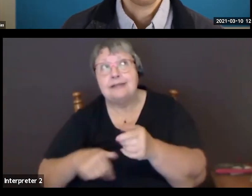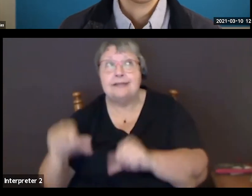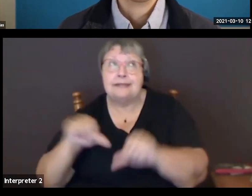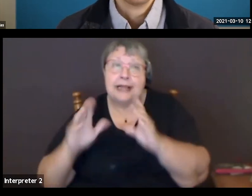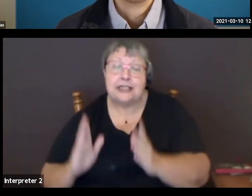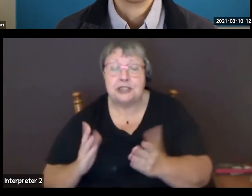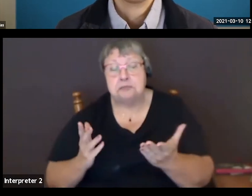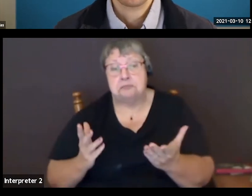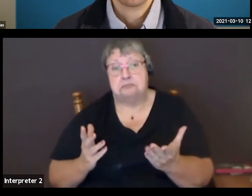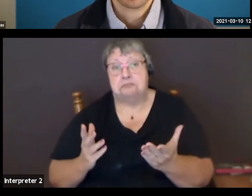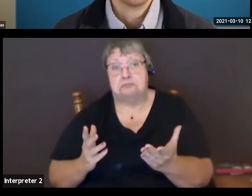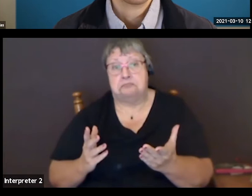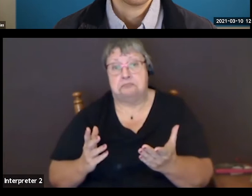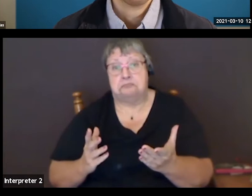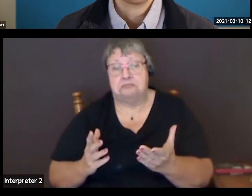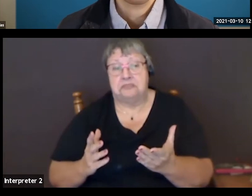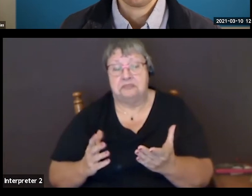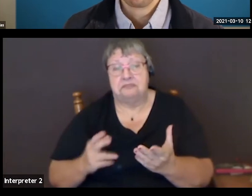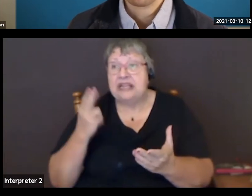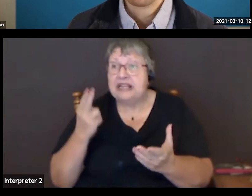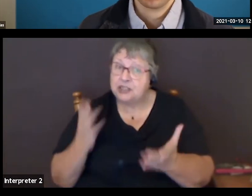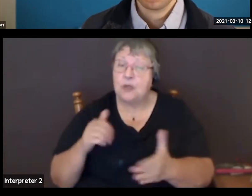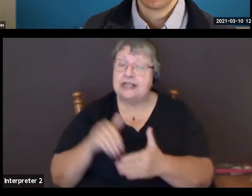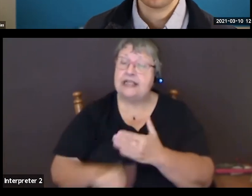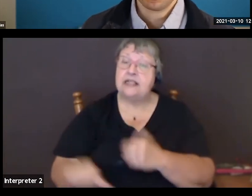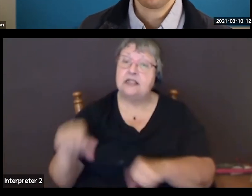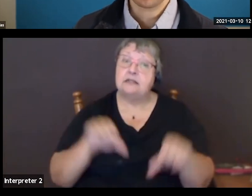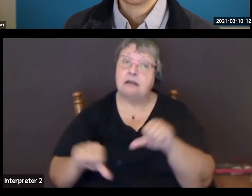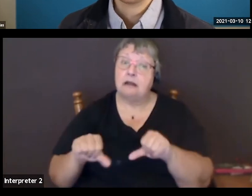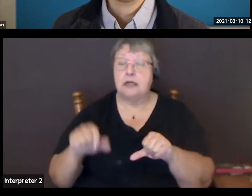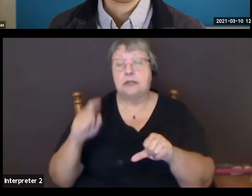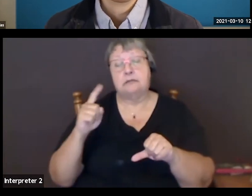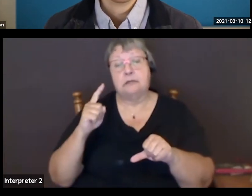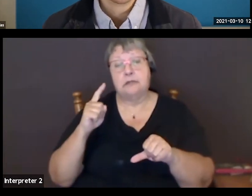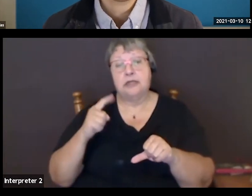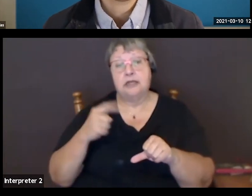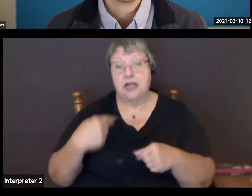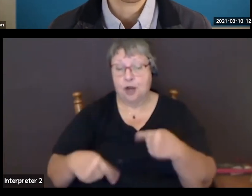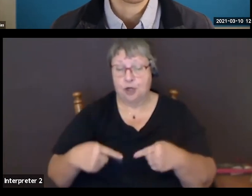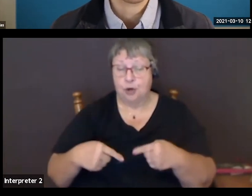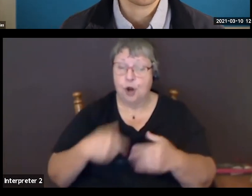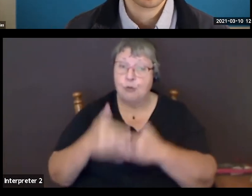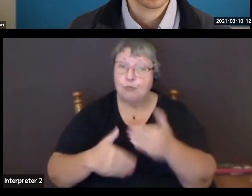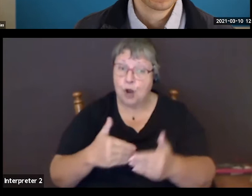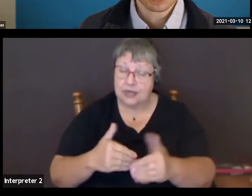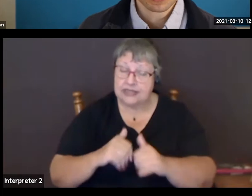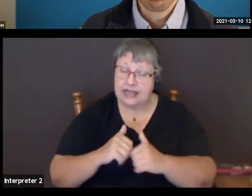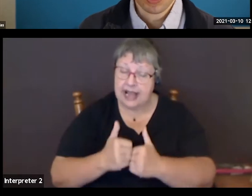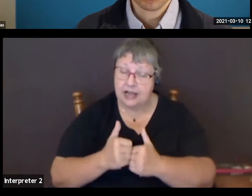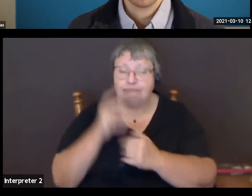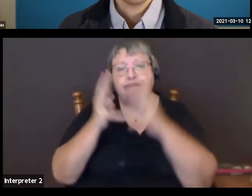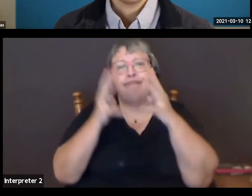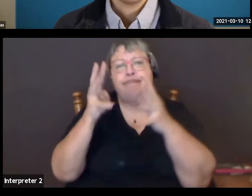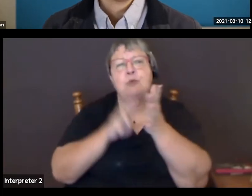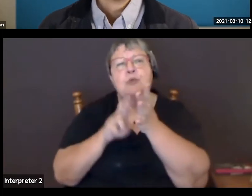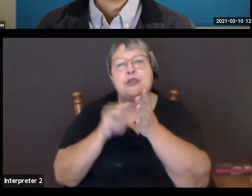philosophers and historians of science, have argued that progress in science is often achieved through innovations in research methods, just like boil.